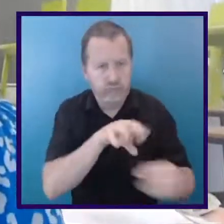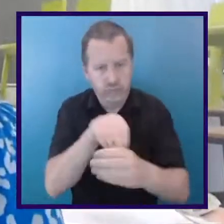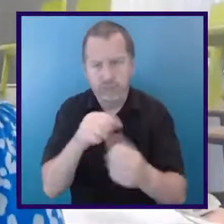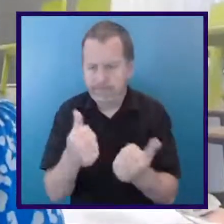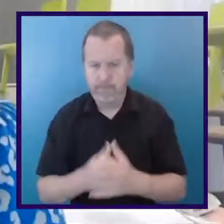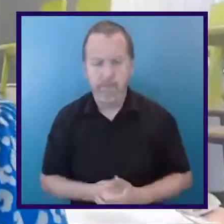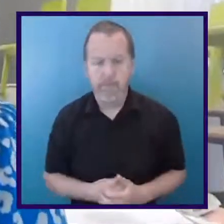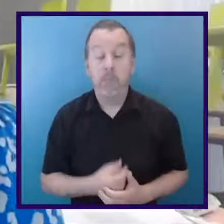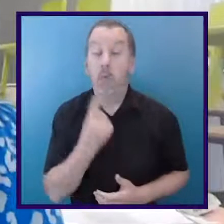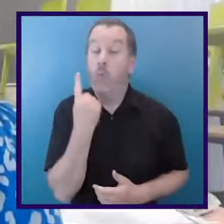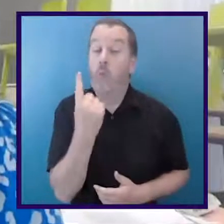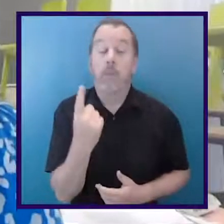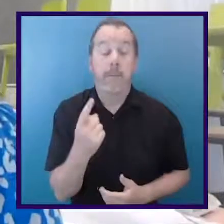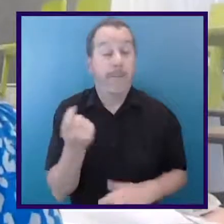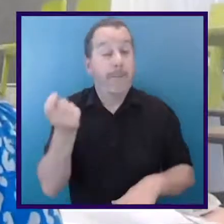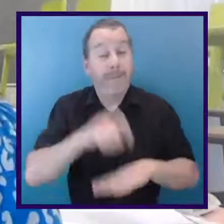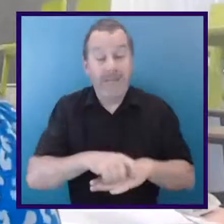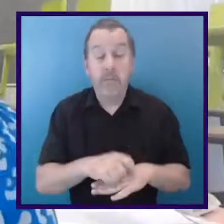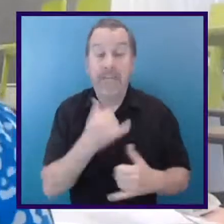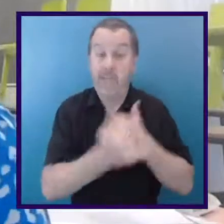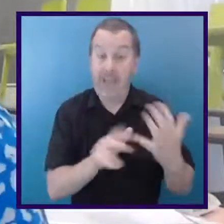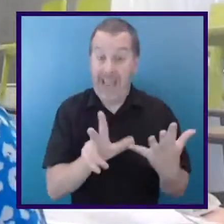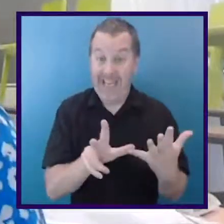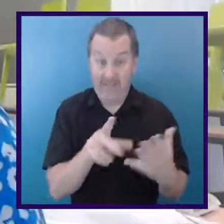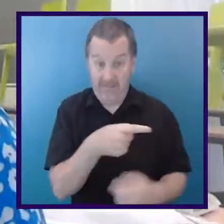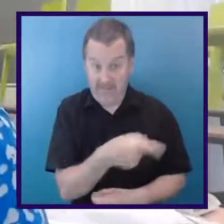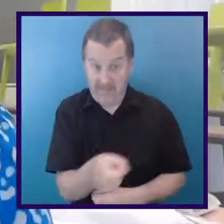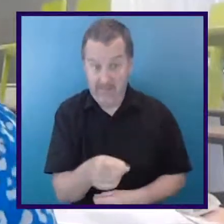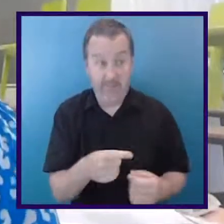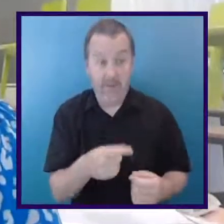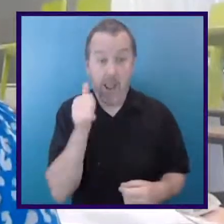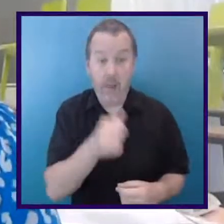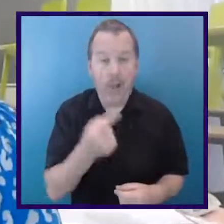But I think the biggest impact really is the fact that we allow our year eights to try